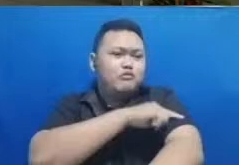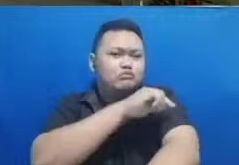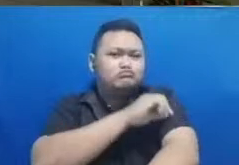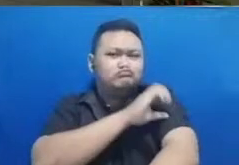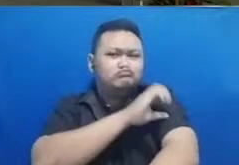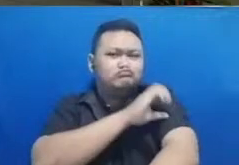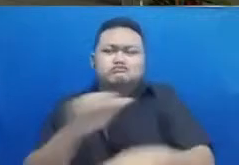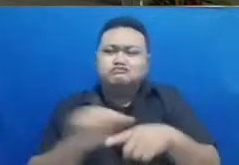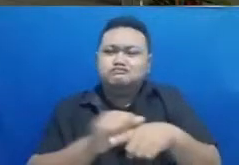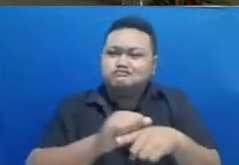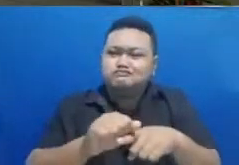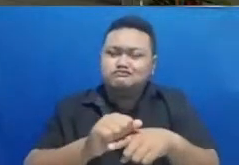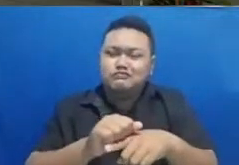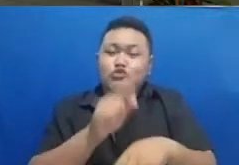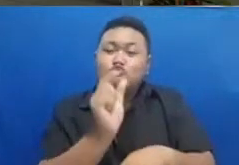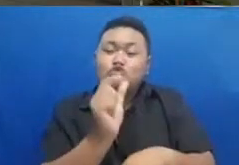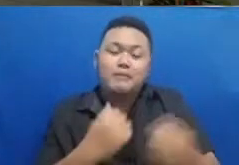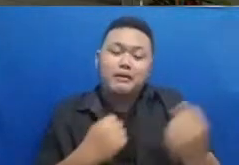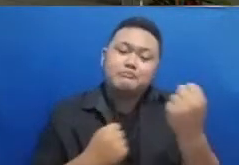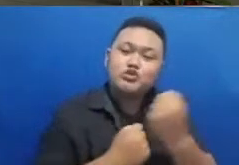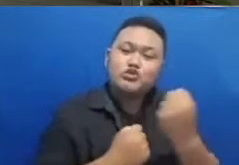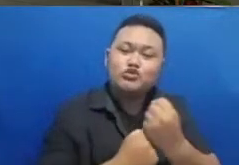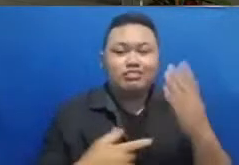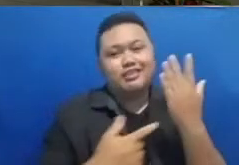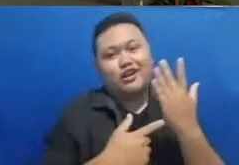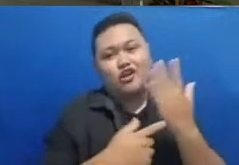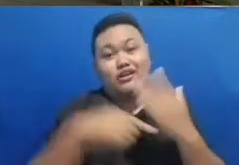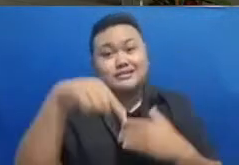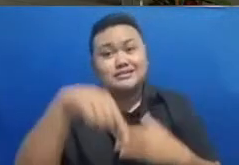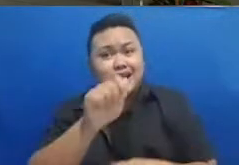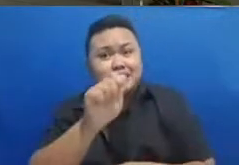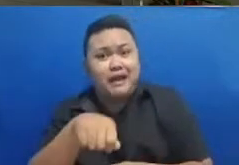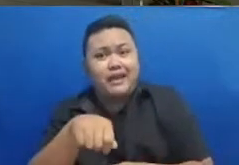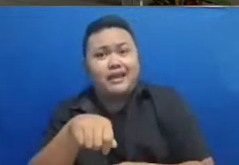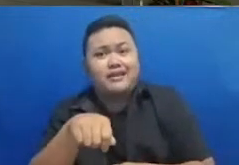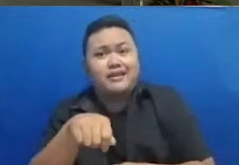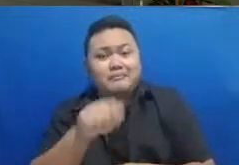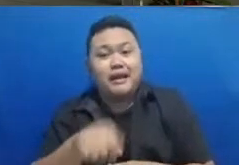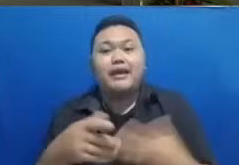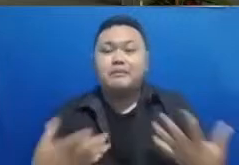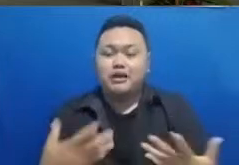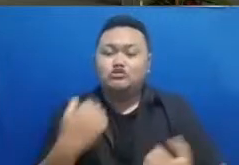as a supporter of technology that is now used in activities learn and teach